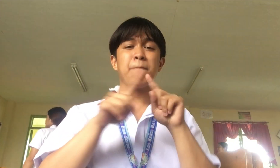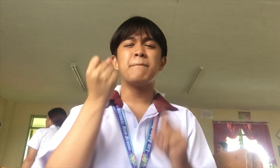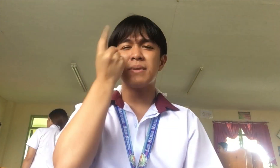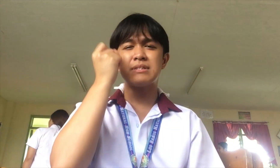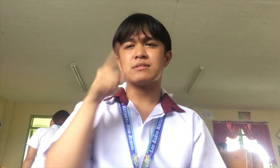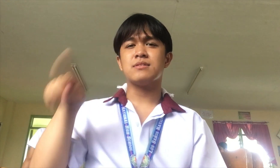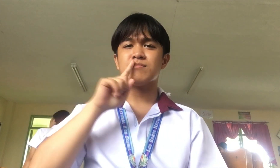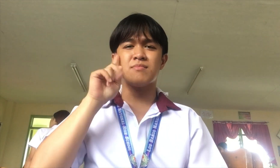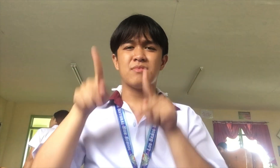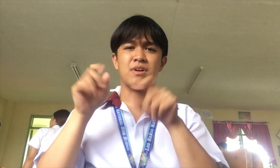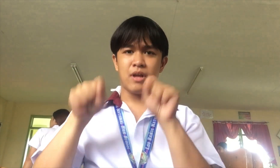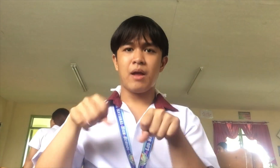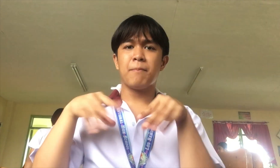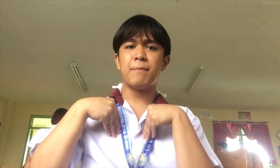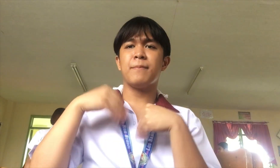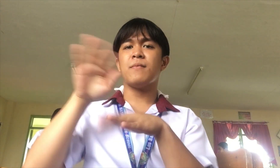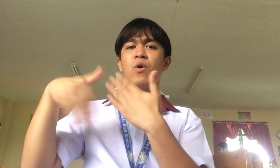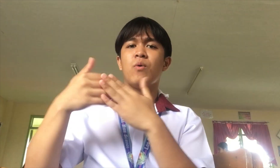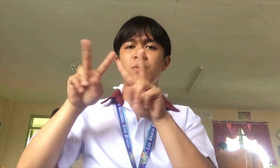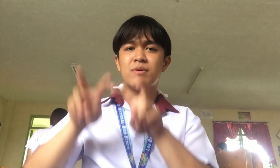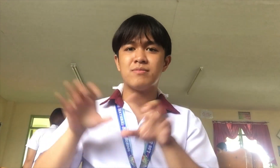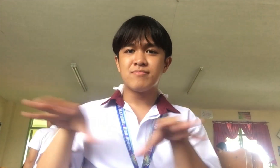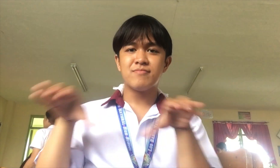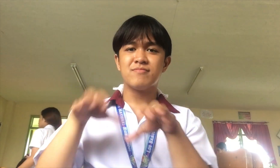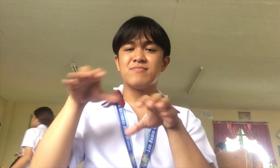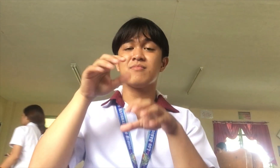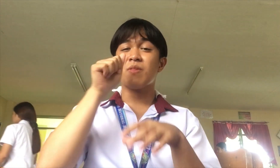but actually they just accepted for what their teachers explained/suggested